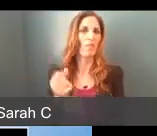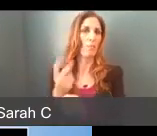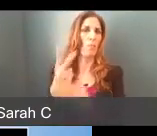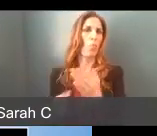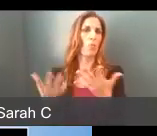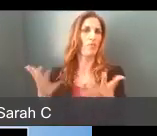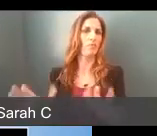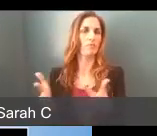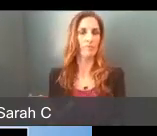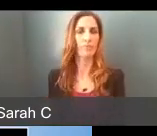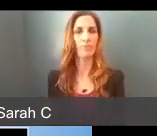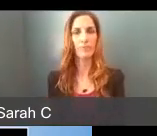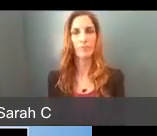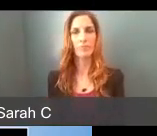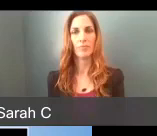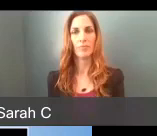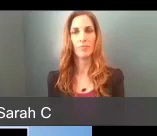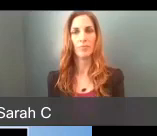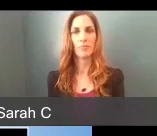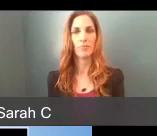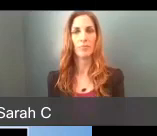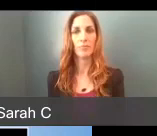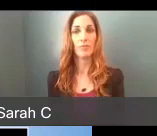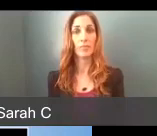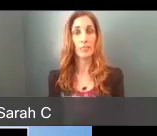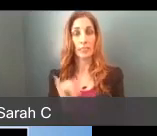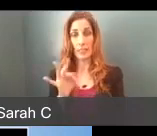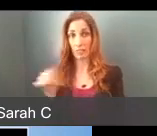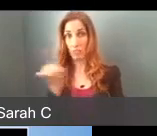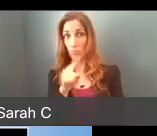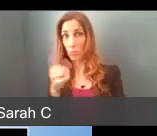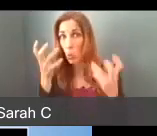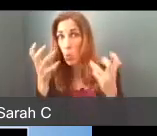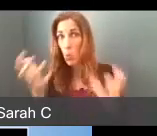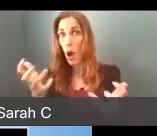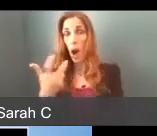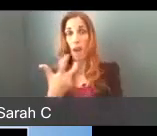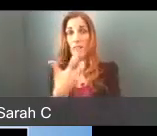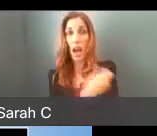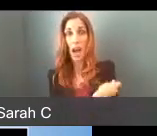As a reminder, if you would like to be vaccinated and have not yet pre-registered with the County,